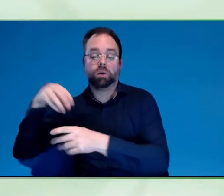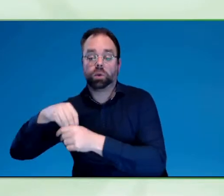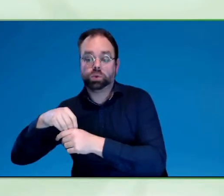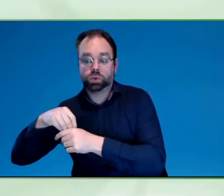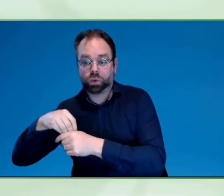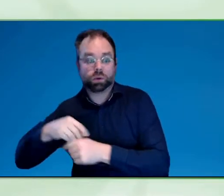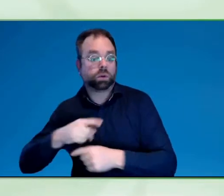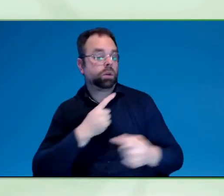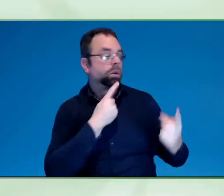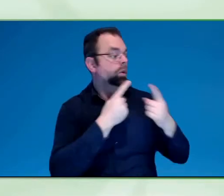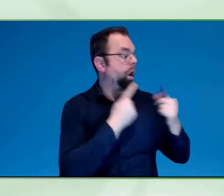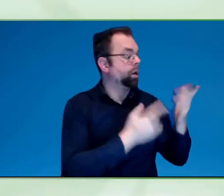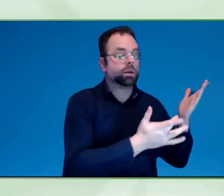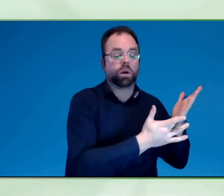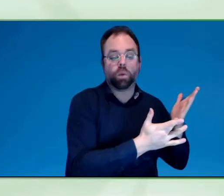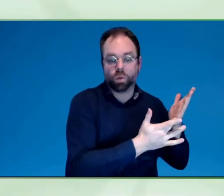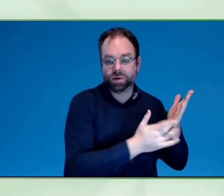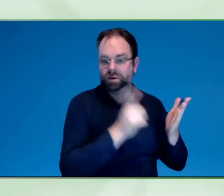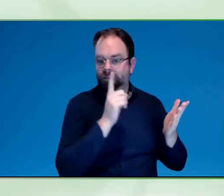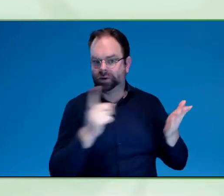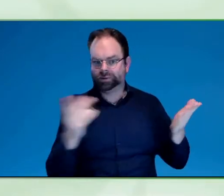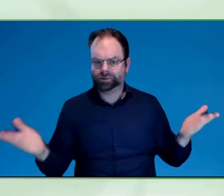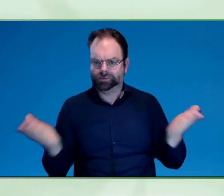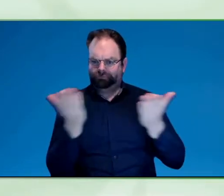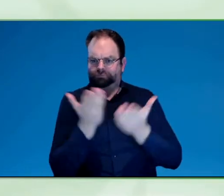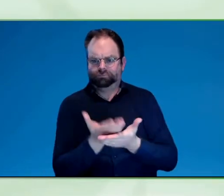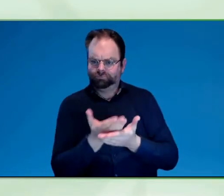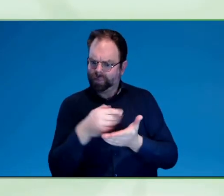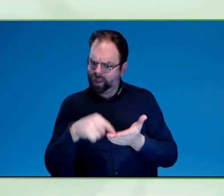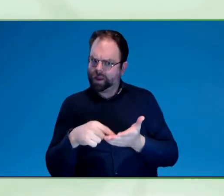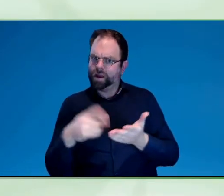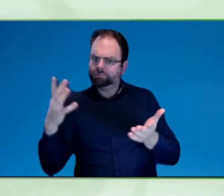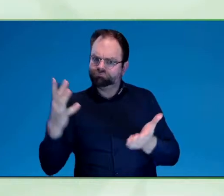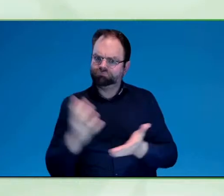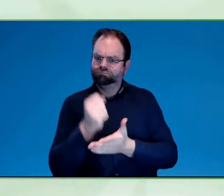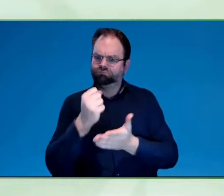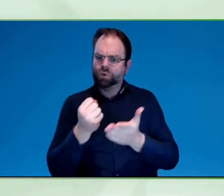the materials are available but people believe it is the right thing to do.